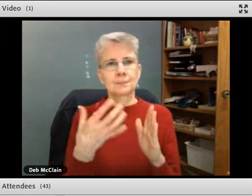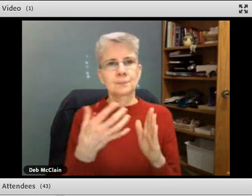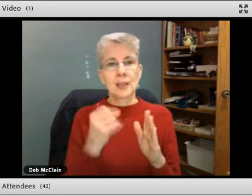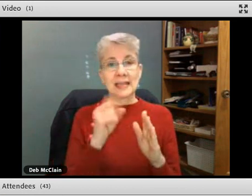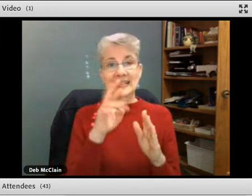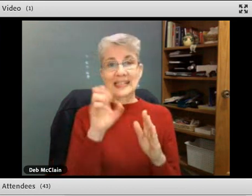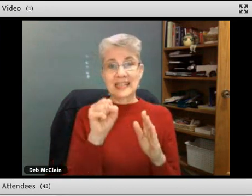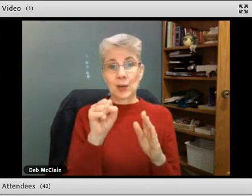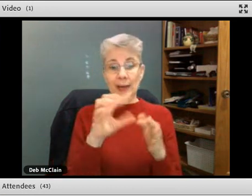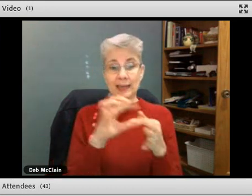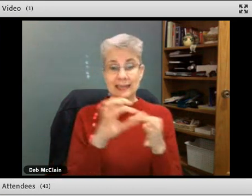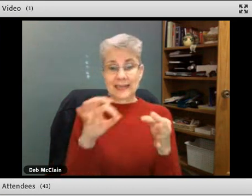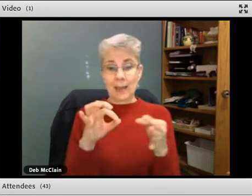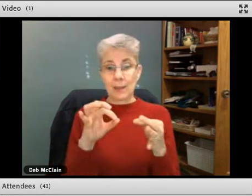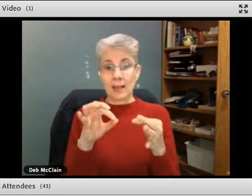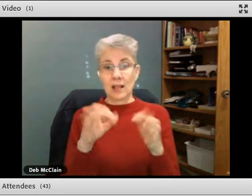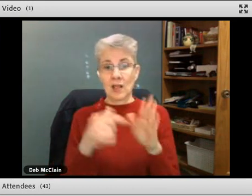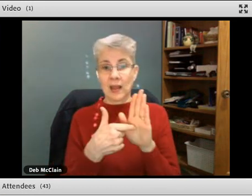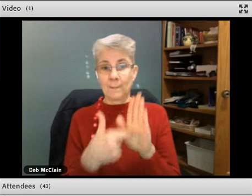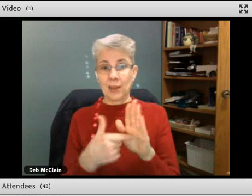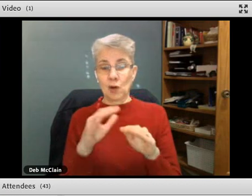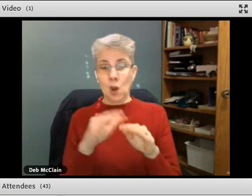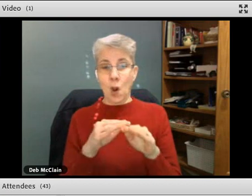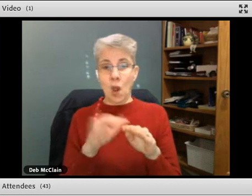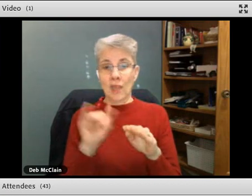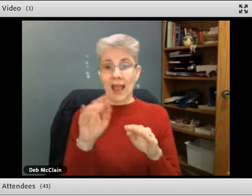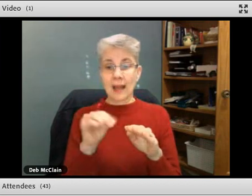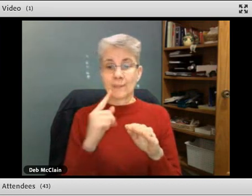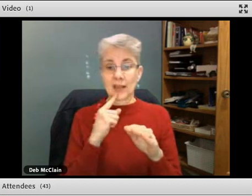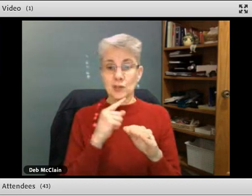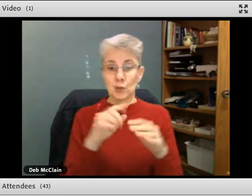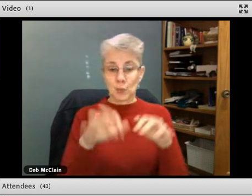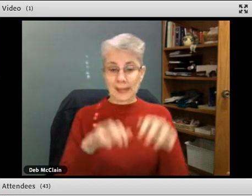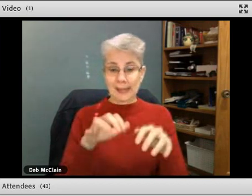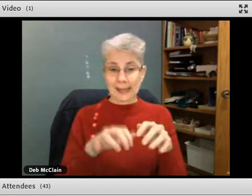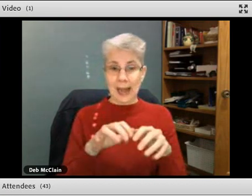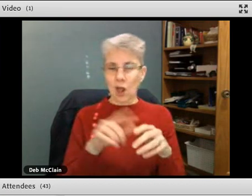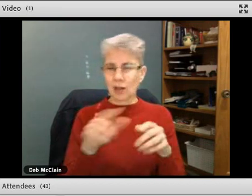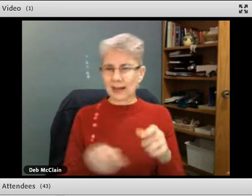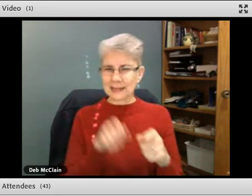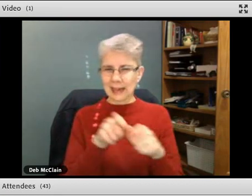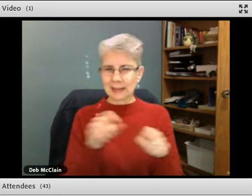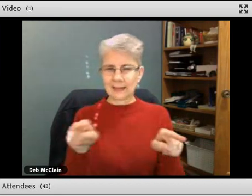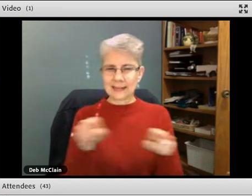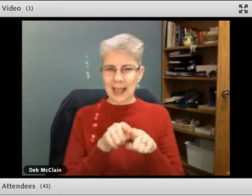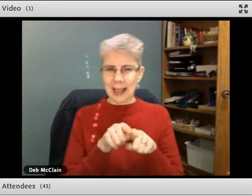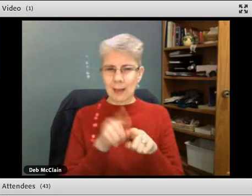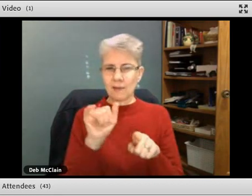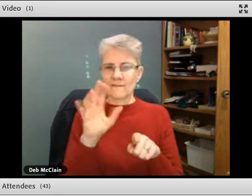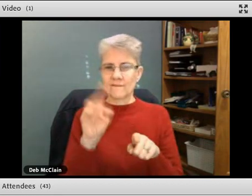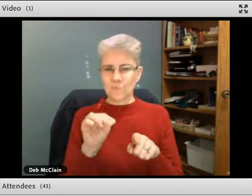in exactly the same form as the authorized form of that series.